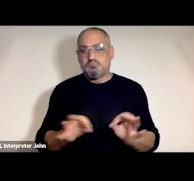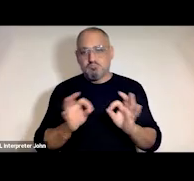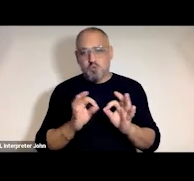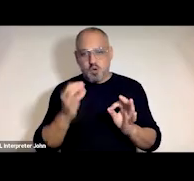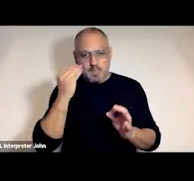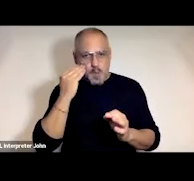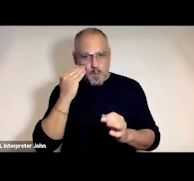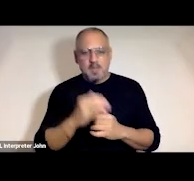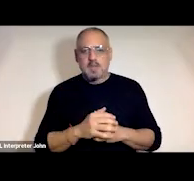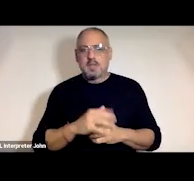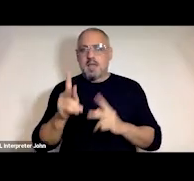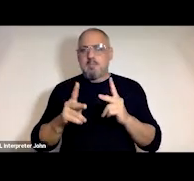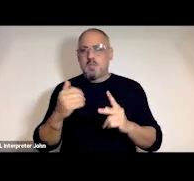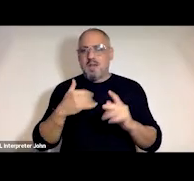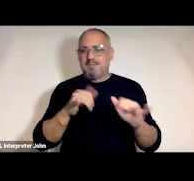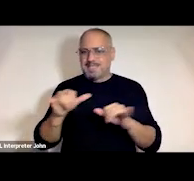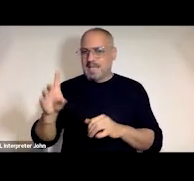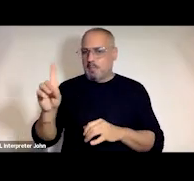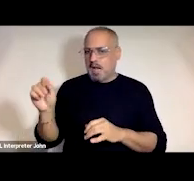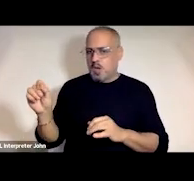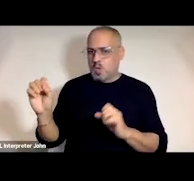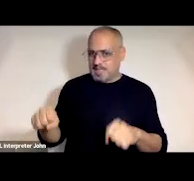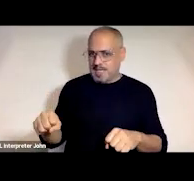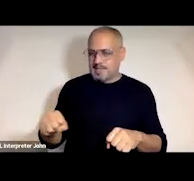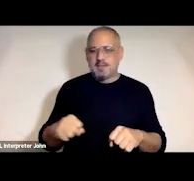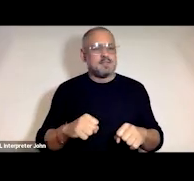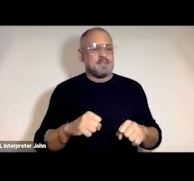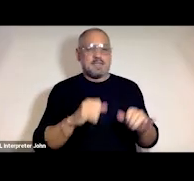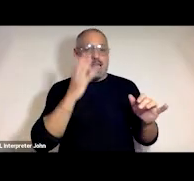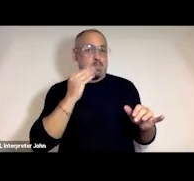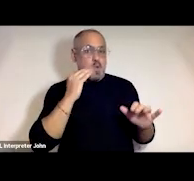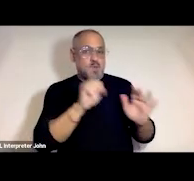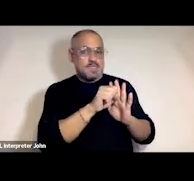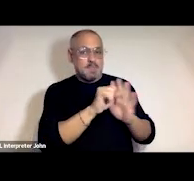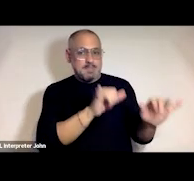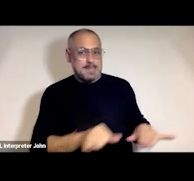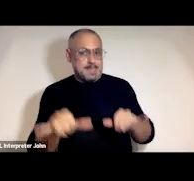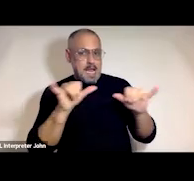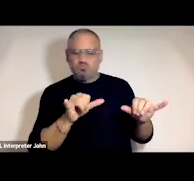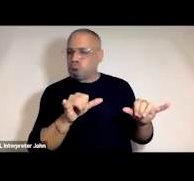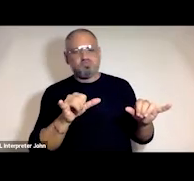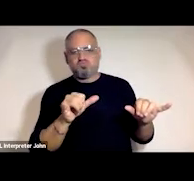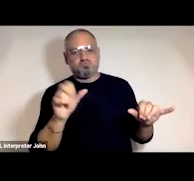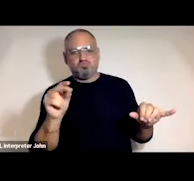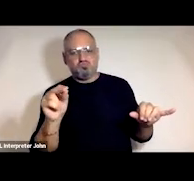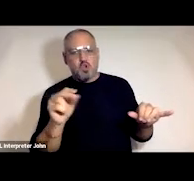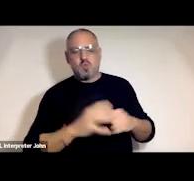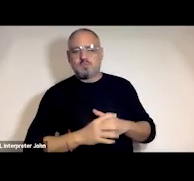Just because people have the same diagnoses doesn't mean that they experience the symptoms associated with that diagnoses the same.